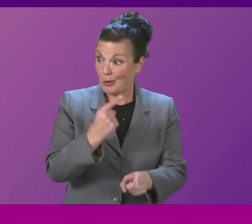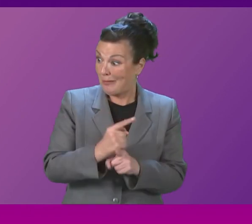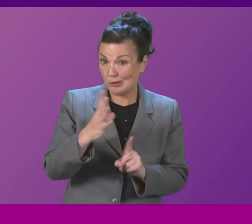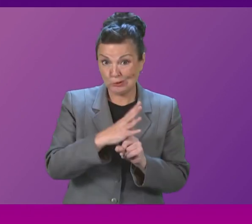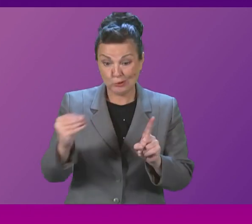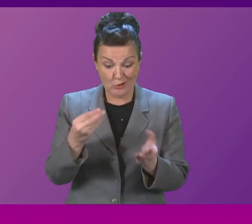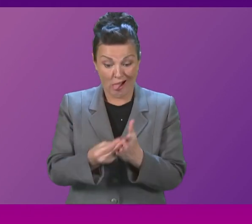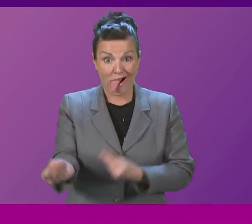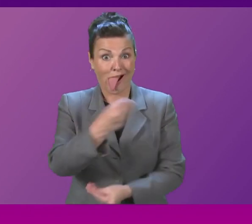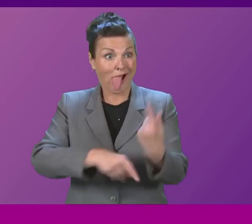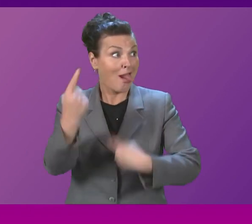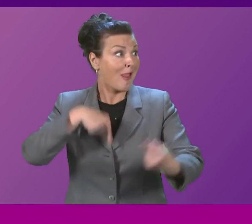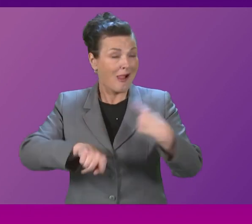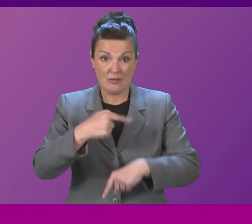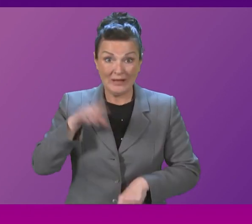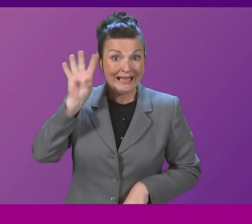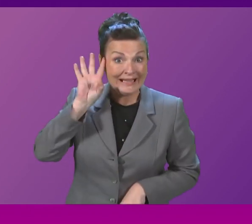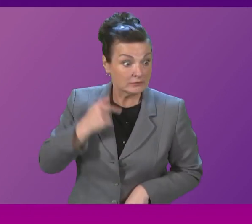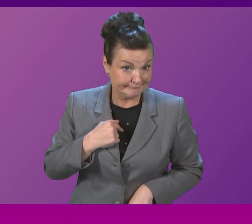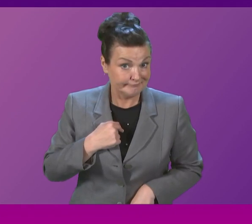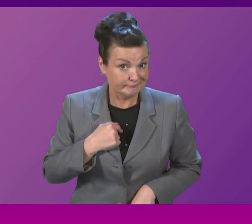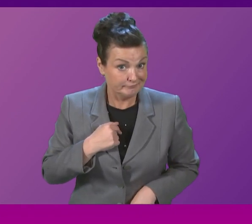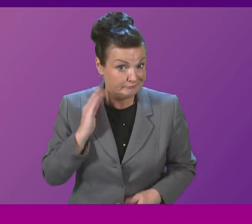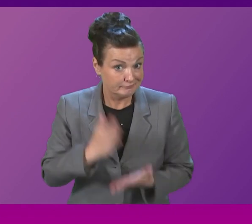From the chancellor today, we are hearing about tax rises and spending cuts.